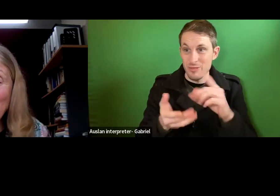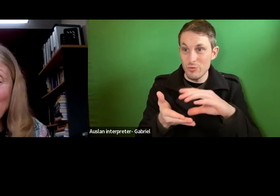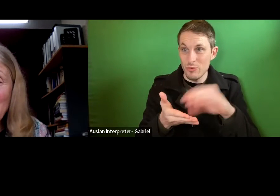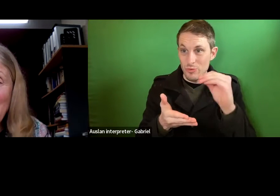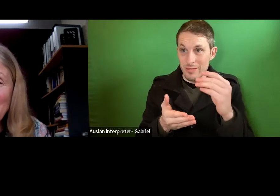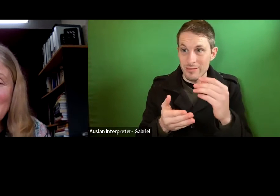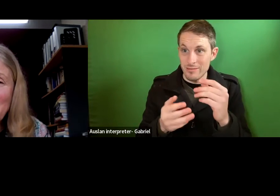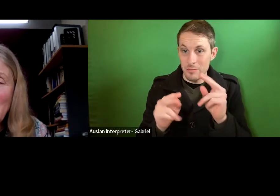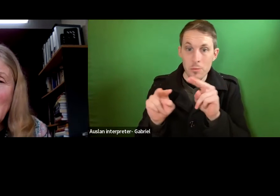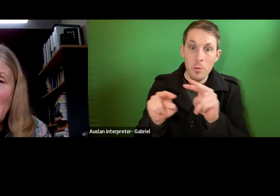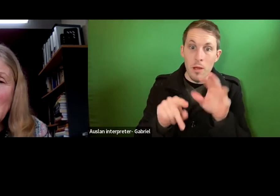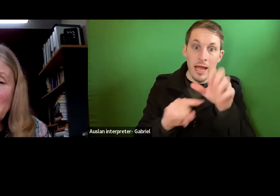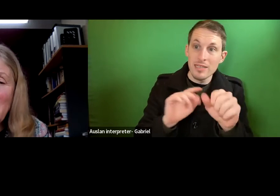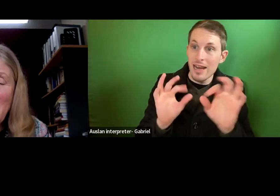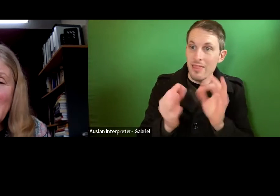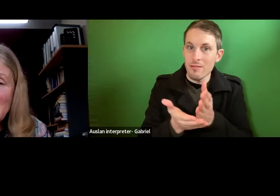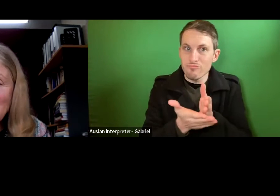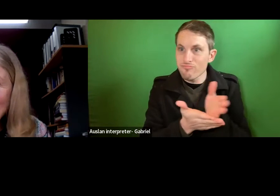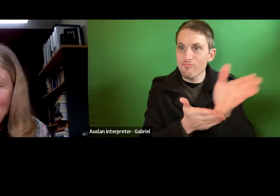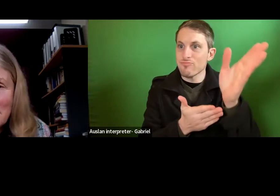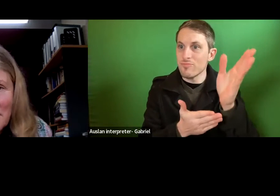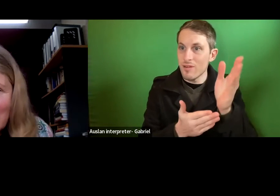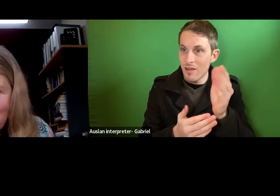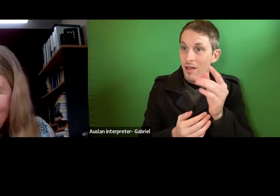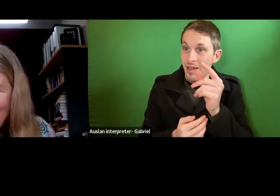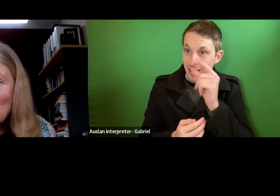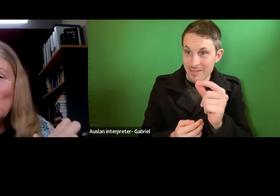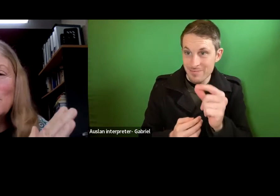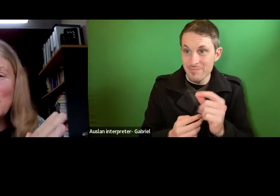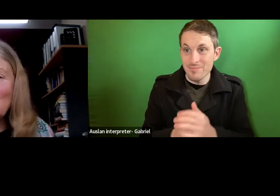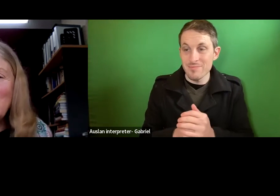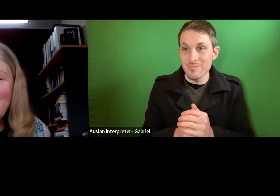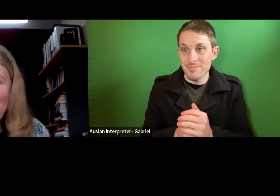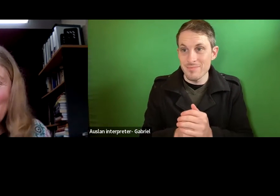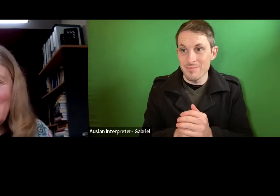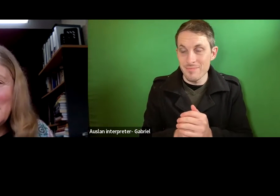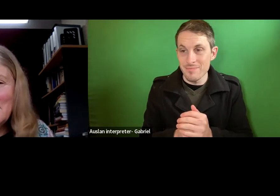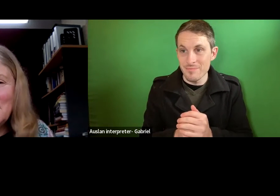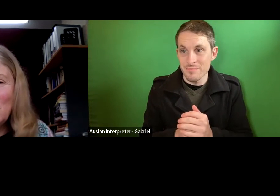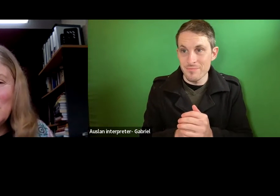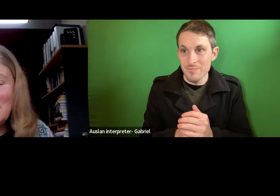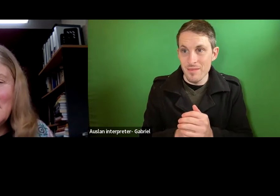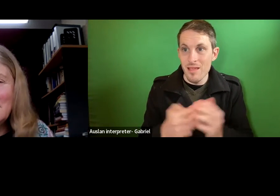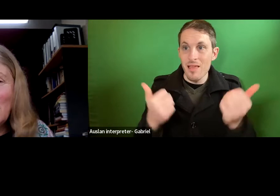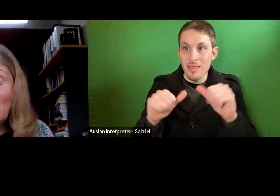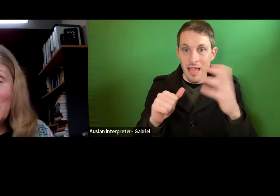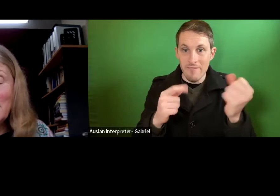through the gaps and they're just kind of moved away from the academic courses that hopefully